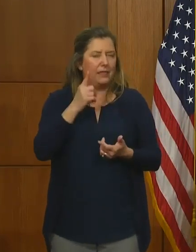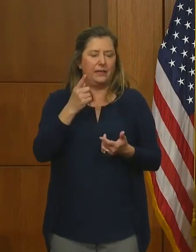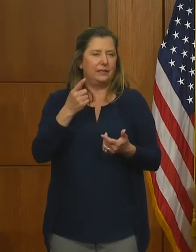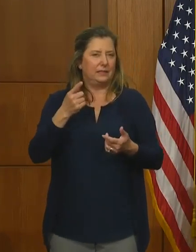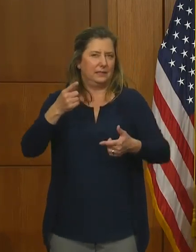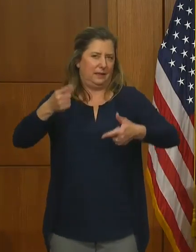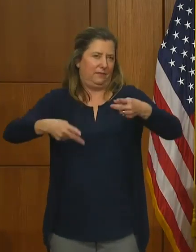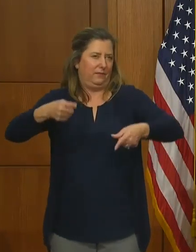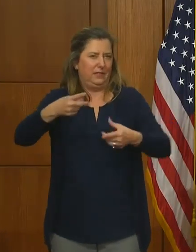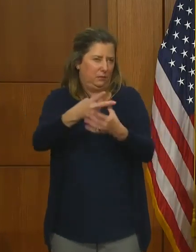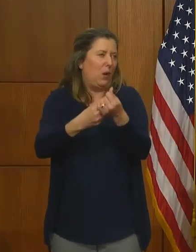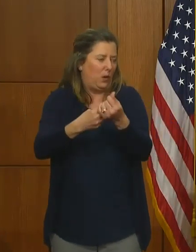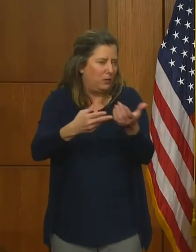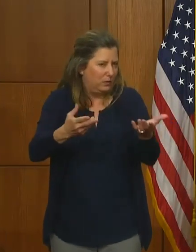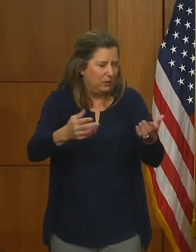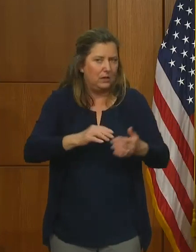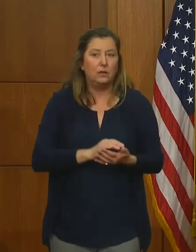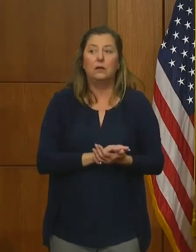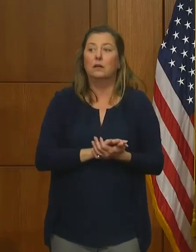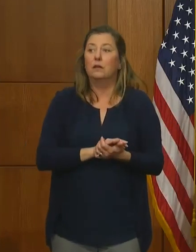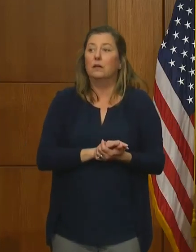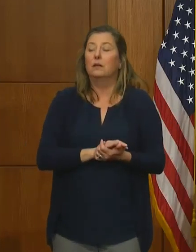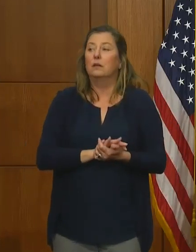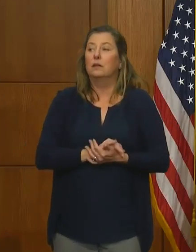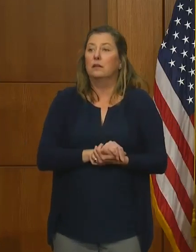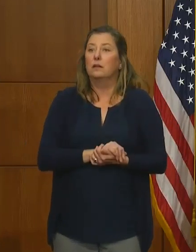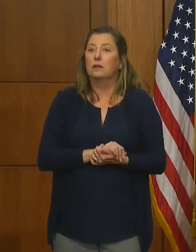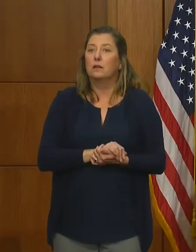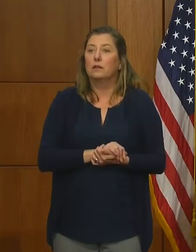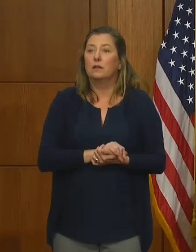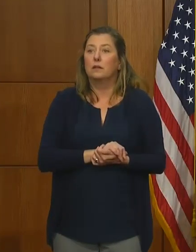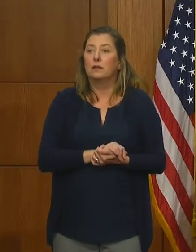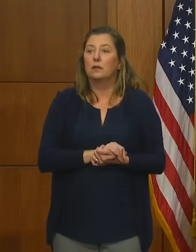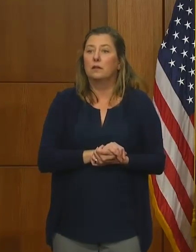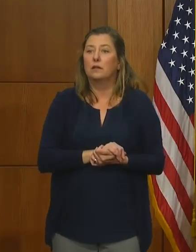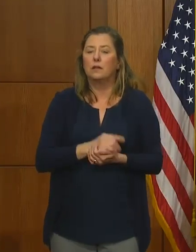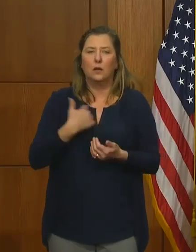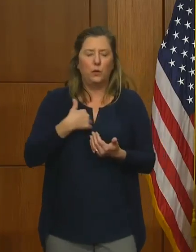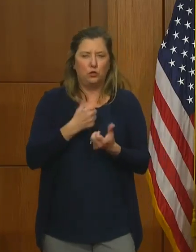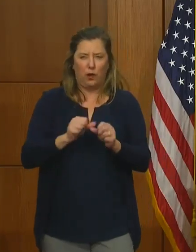YEAH I THINK IT'S LIKELY A COMBINATION I THINK THAT'S WHAT